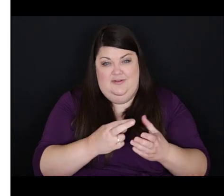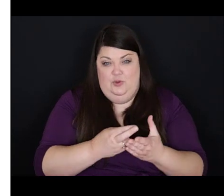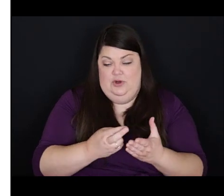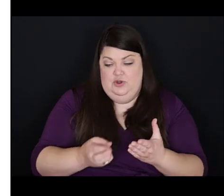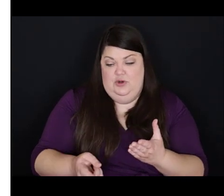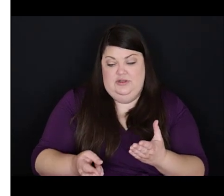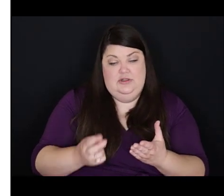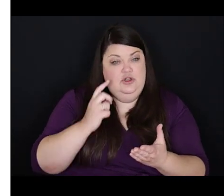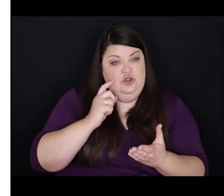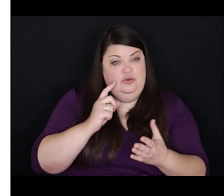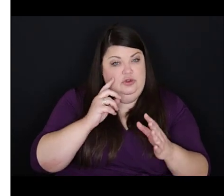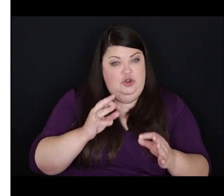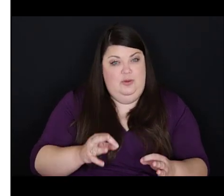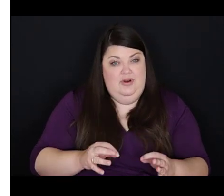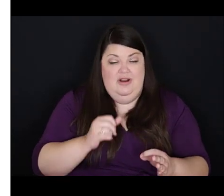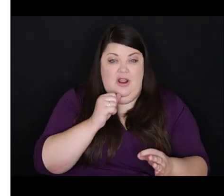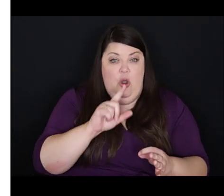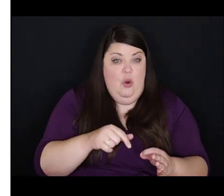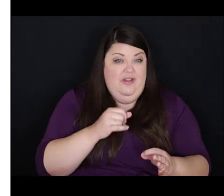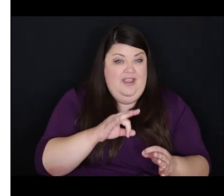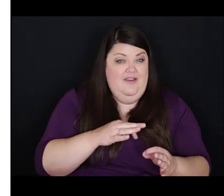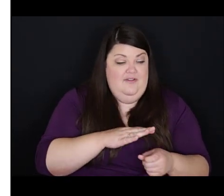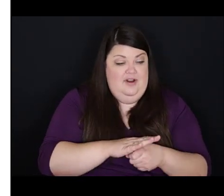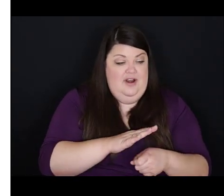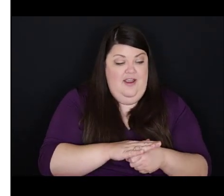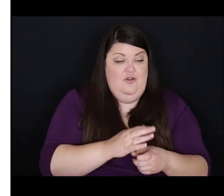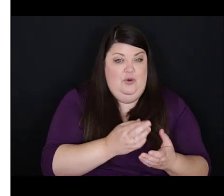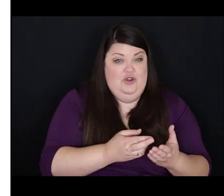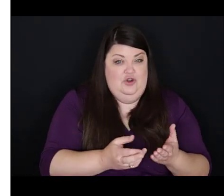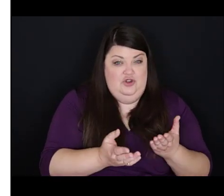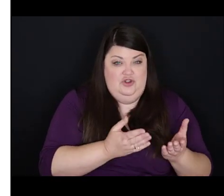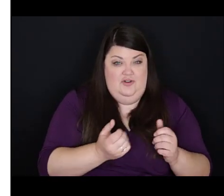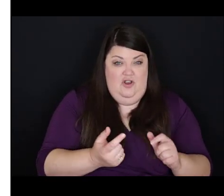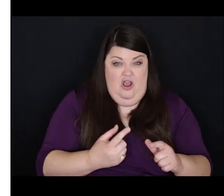if it has sufficient resources to serve all eligible individuals,